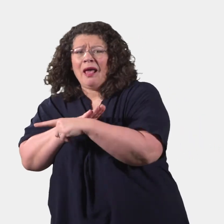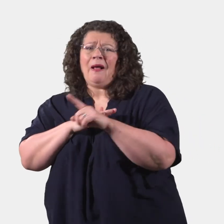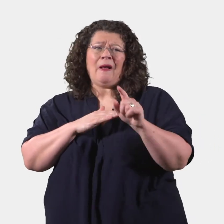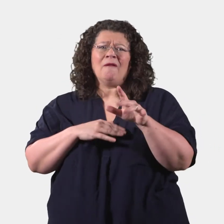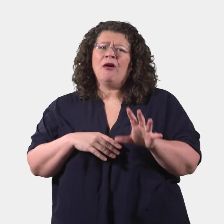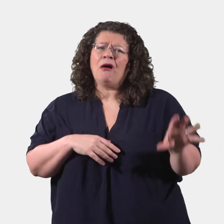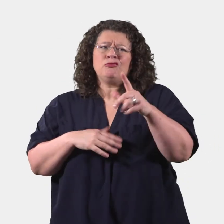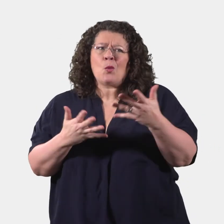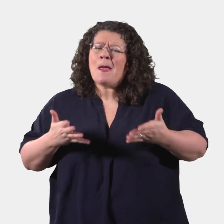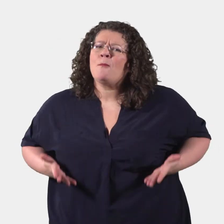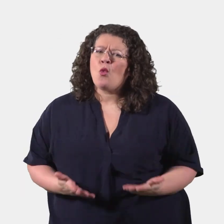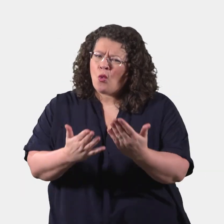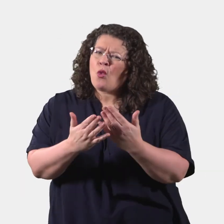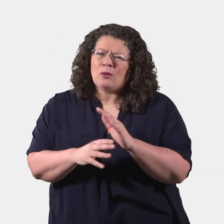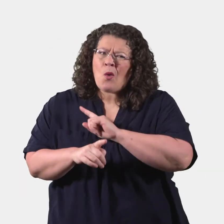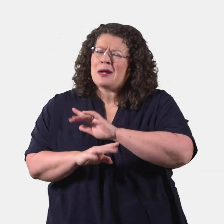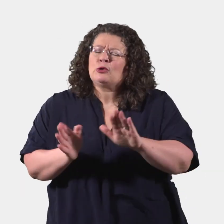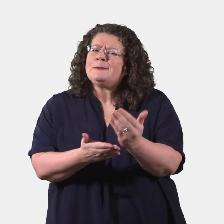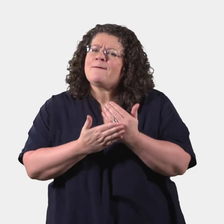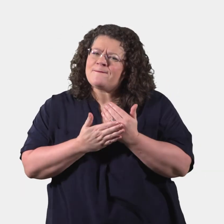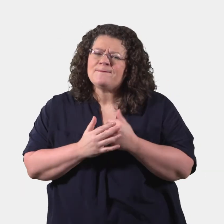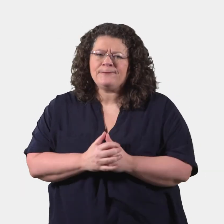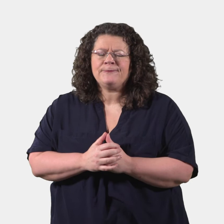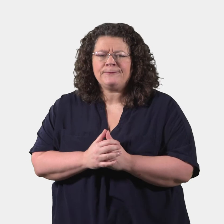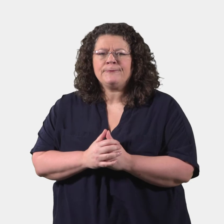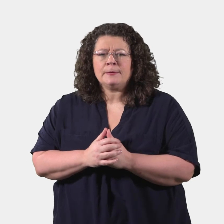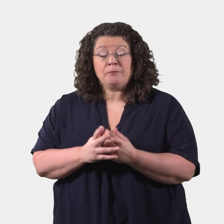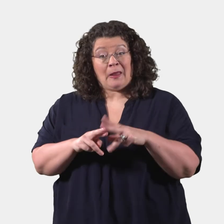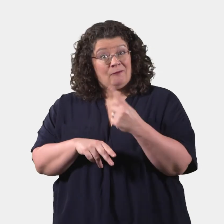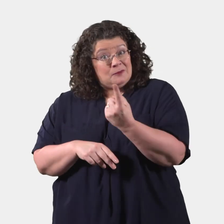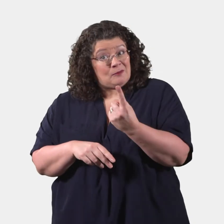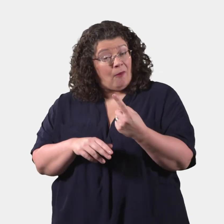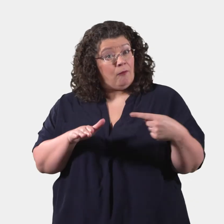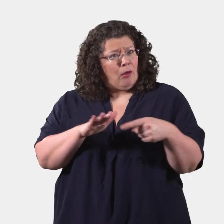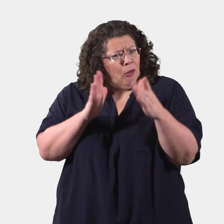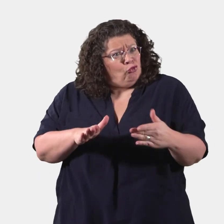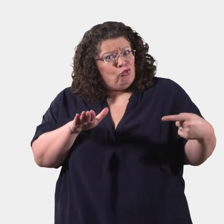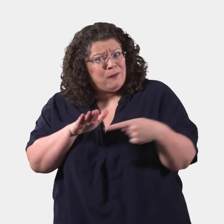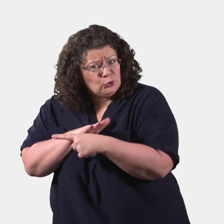If you are a refugee, you can get advice about this from the AIRE Center.